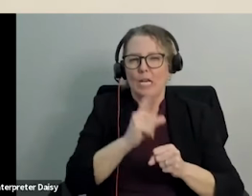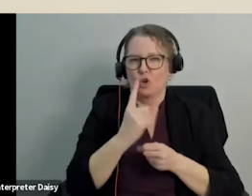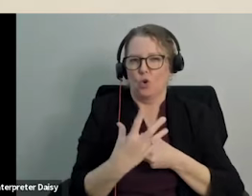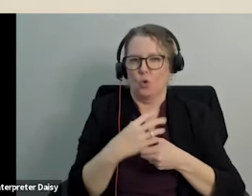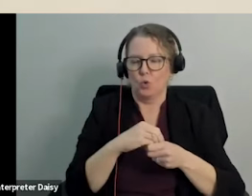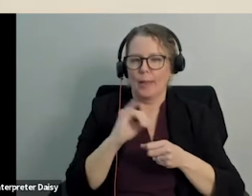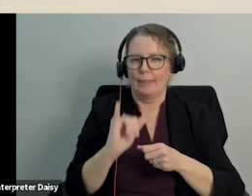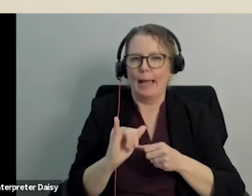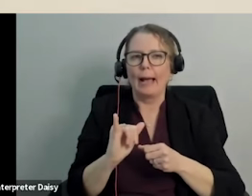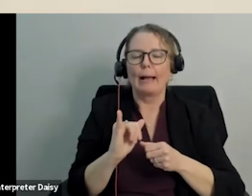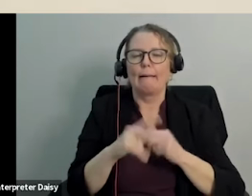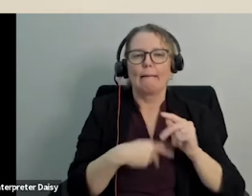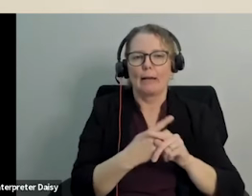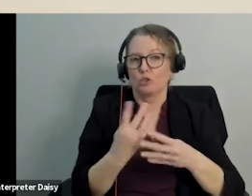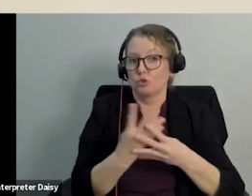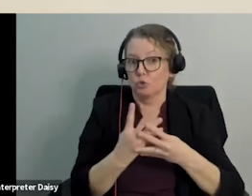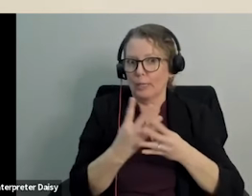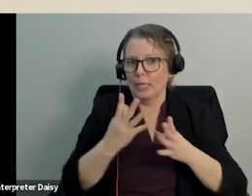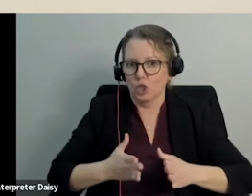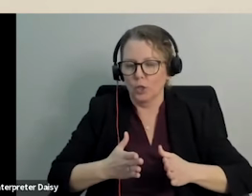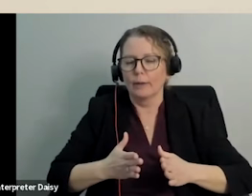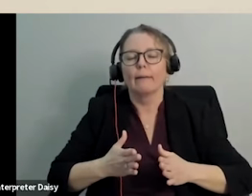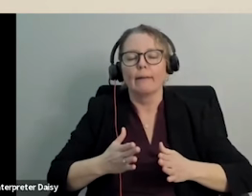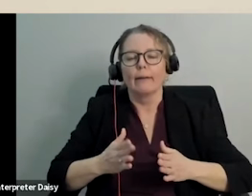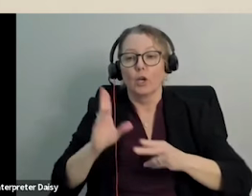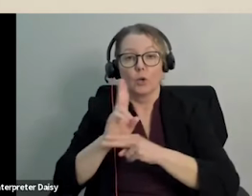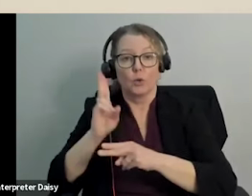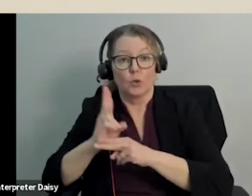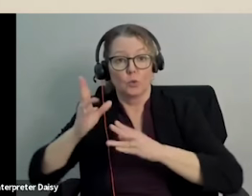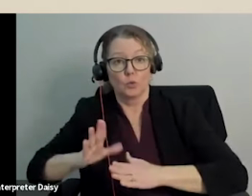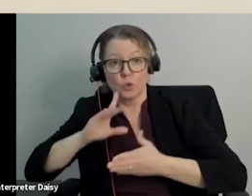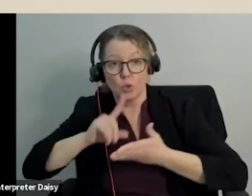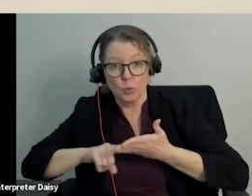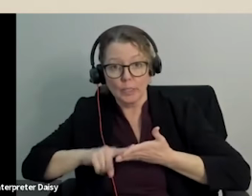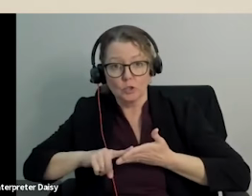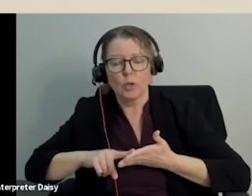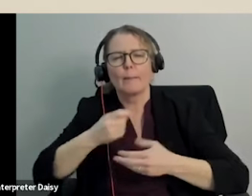when you are doing any user research, you wanna make sure that you're asking questions